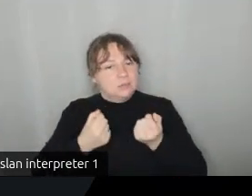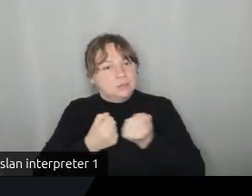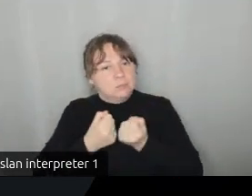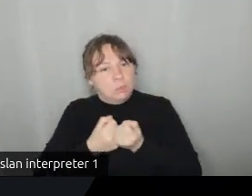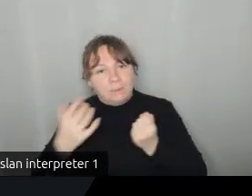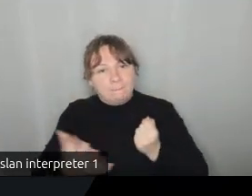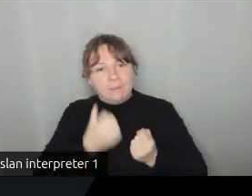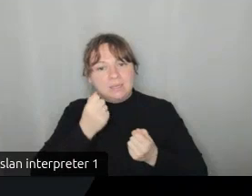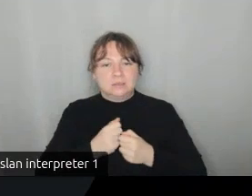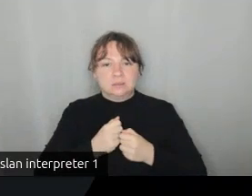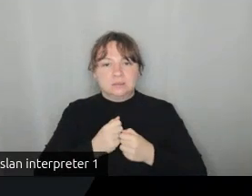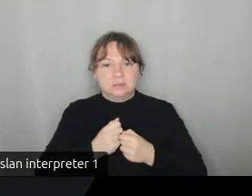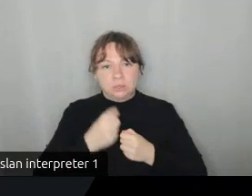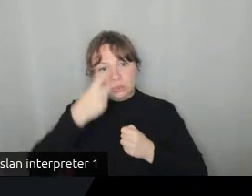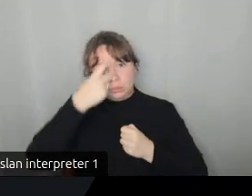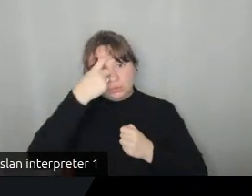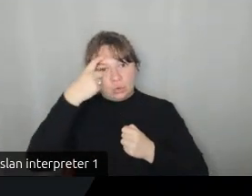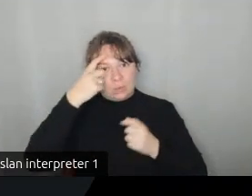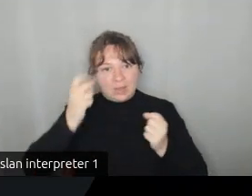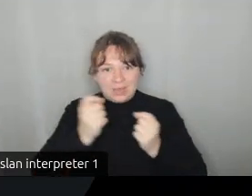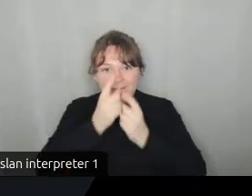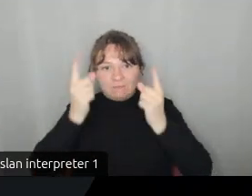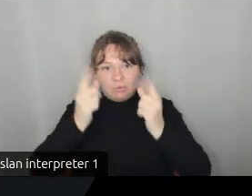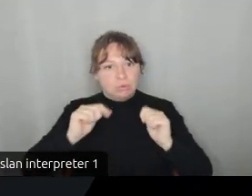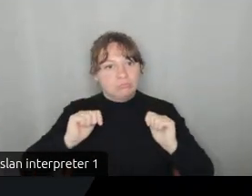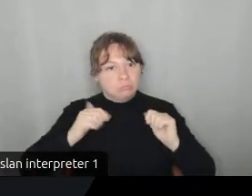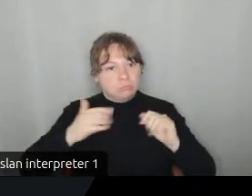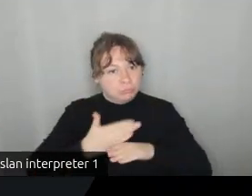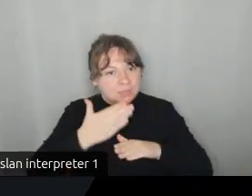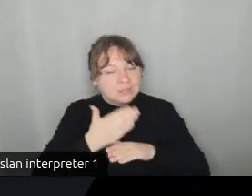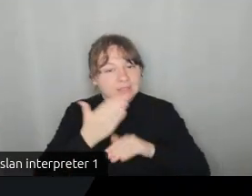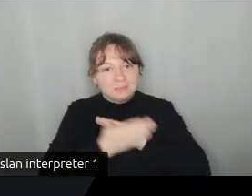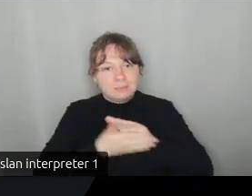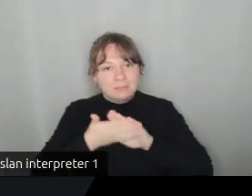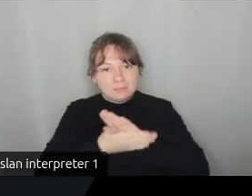know services available to meet the needs of client whether they're the person using violence